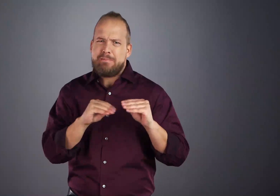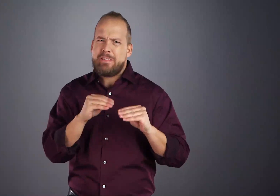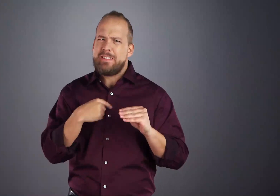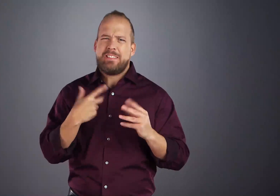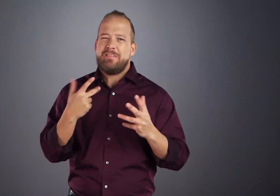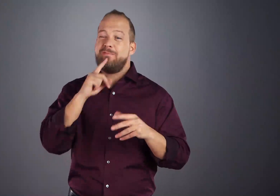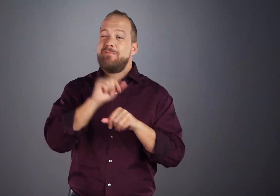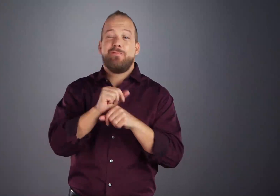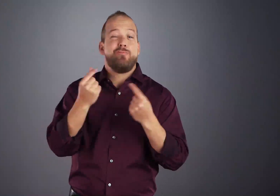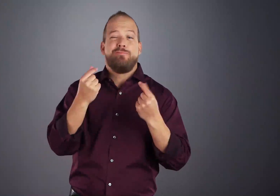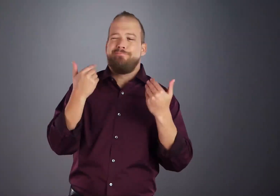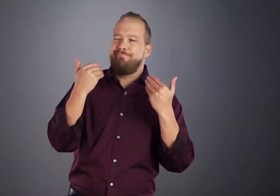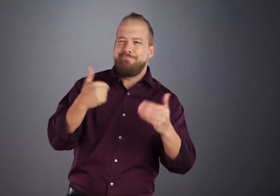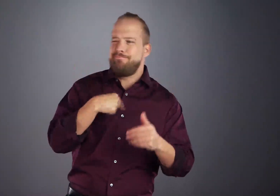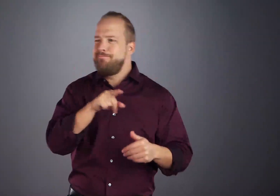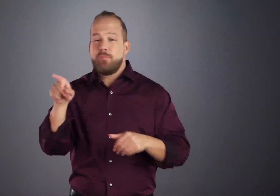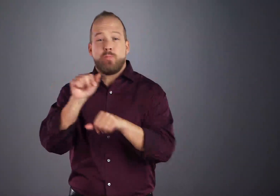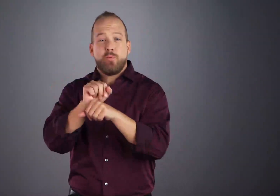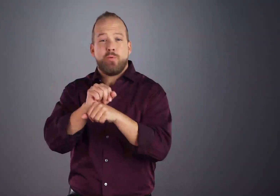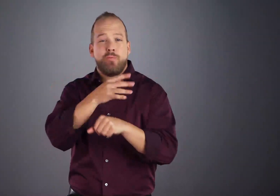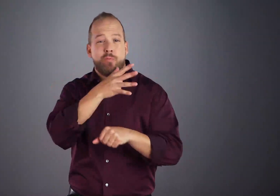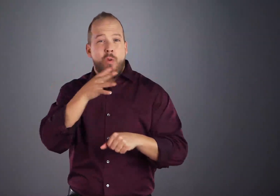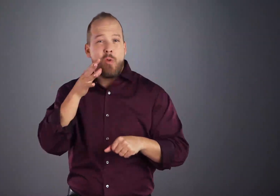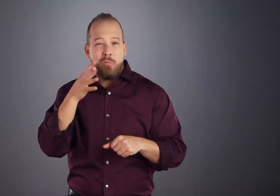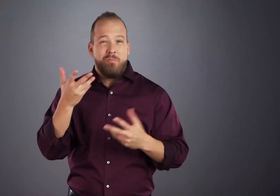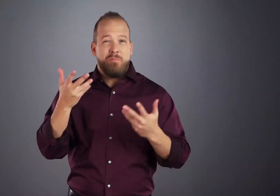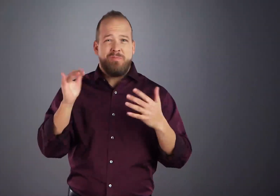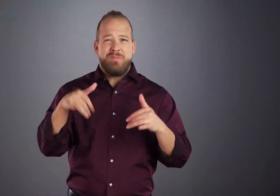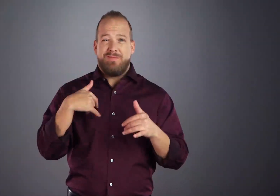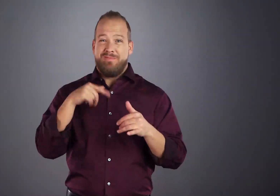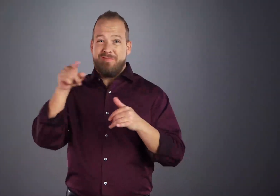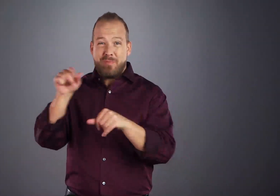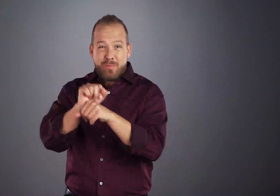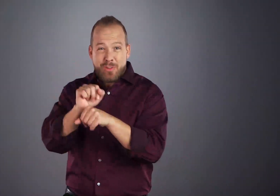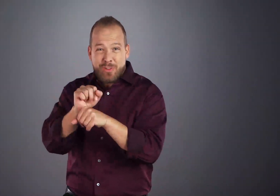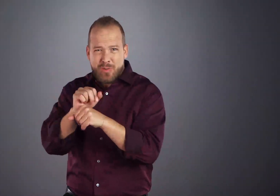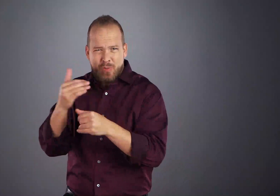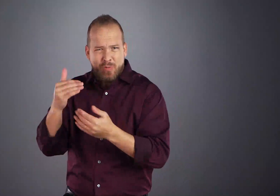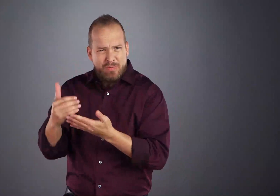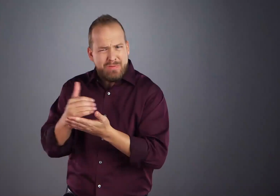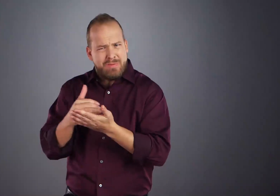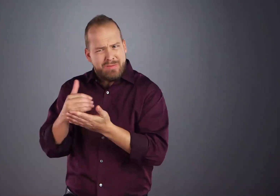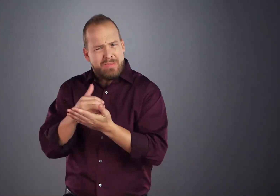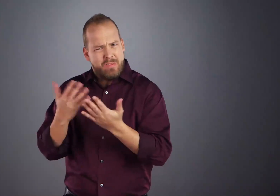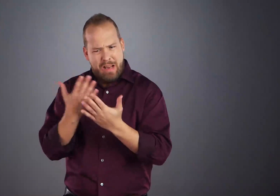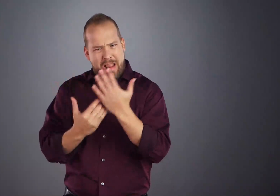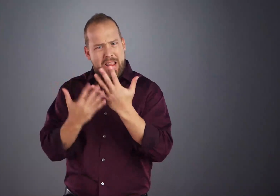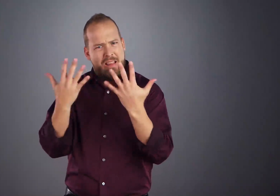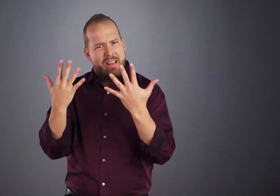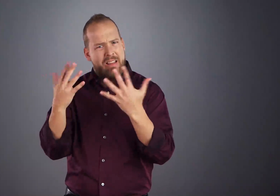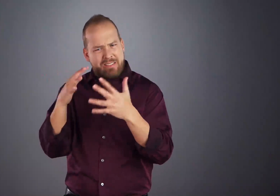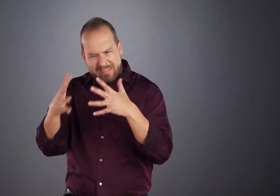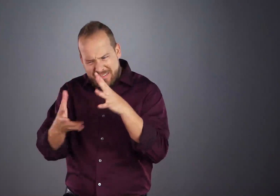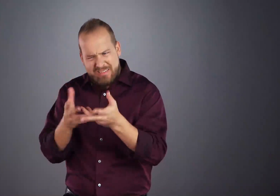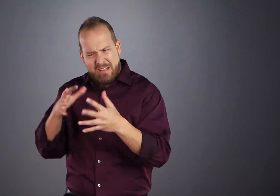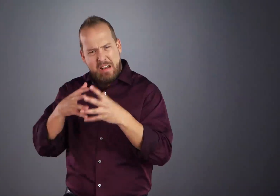but we once worked on a farm for a month to avoid drawing on our small capital.